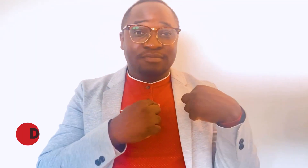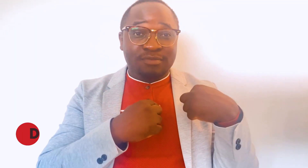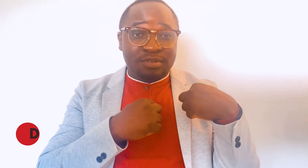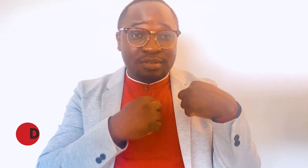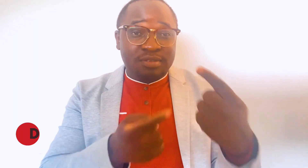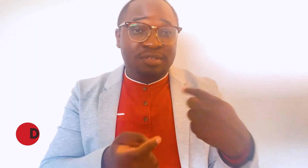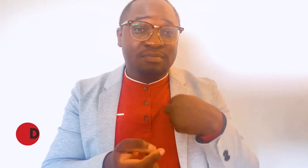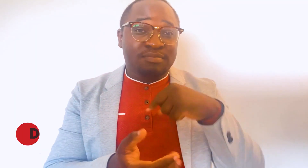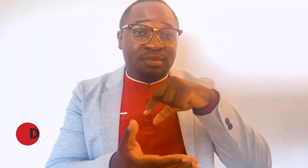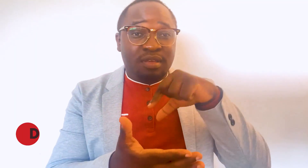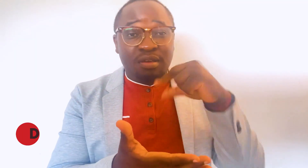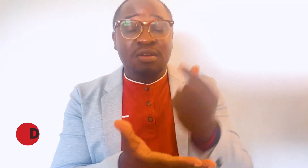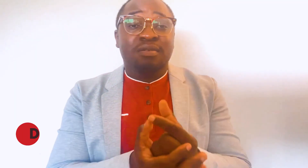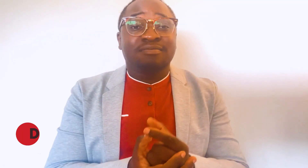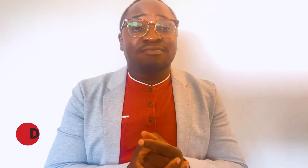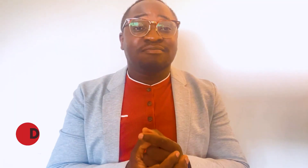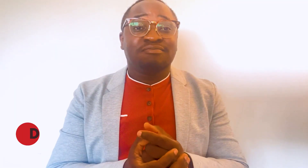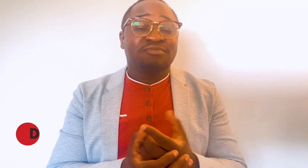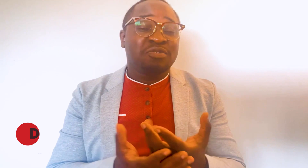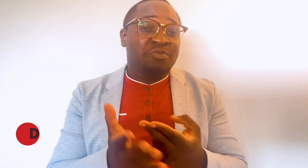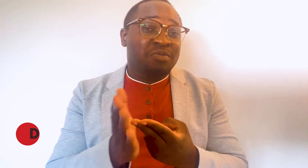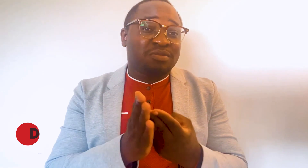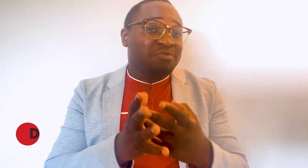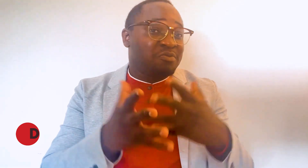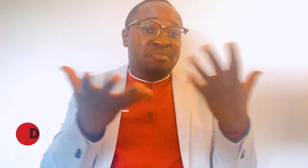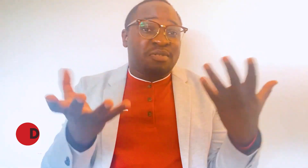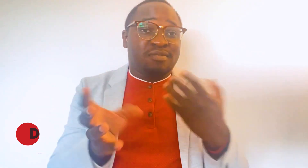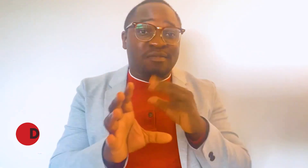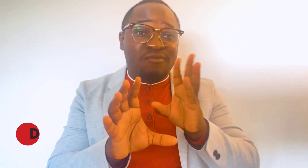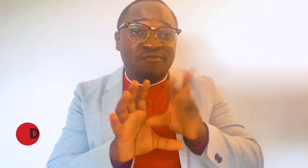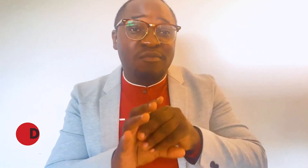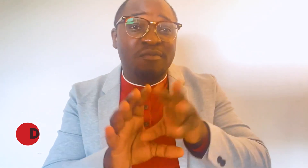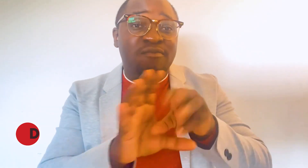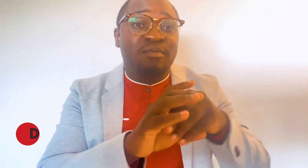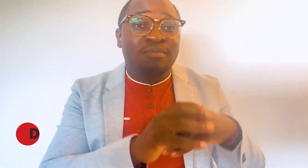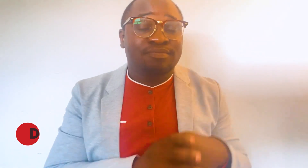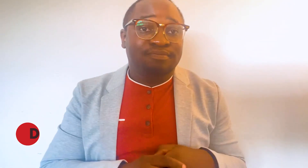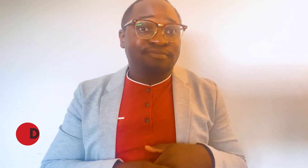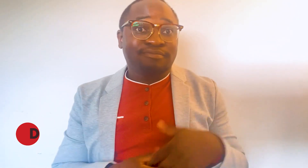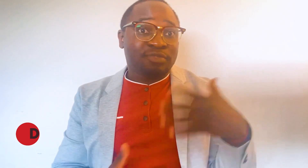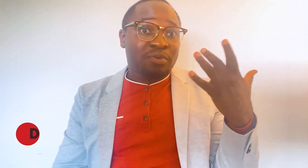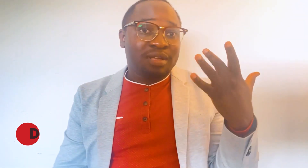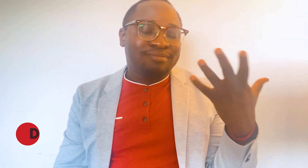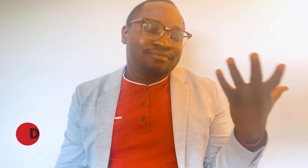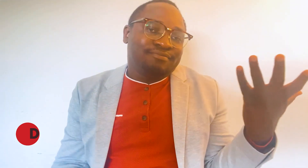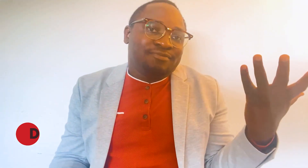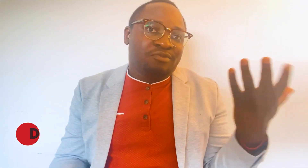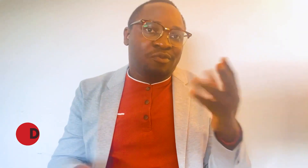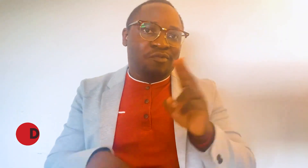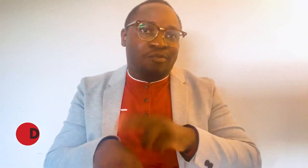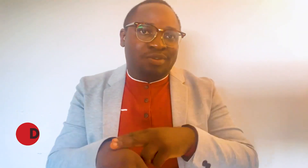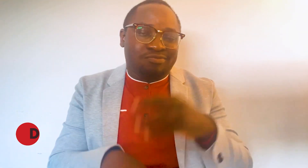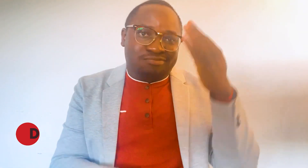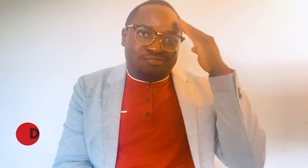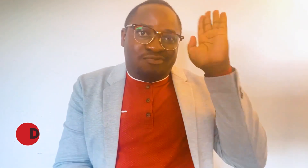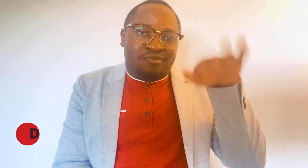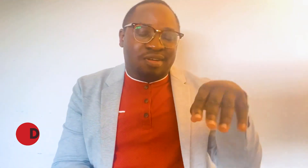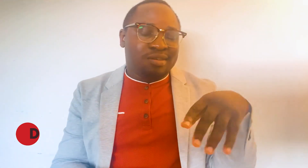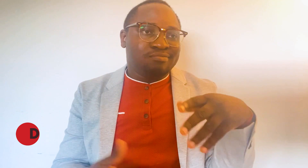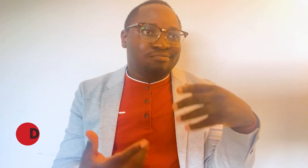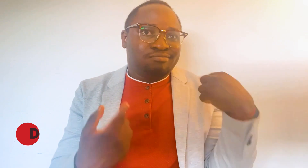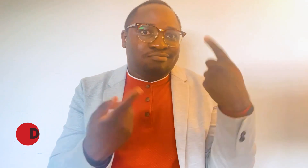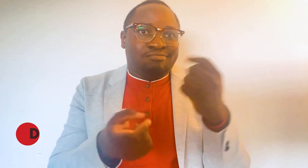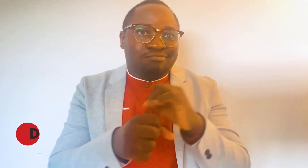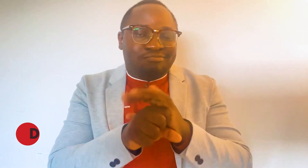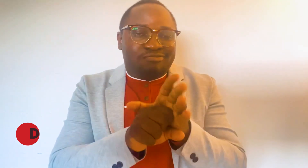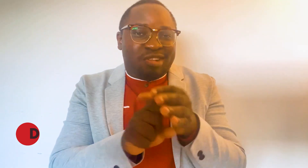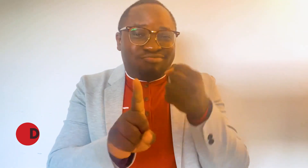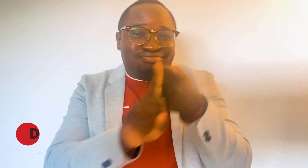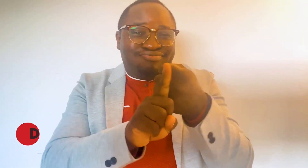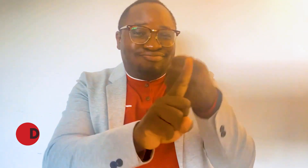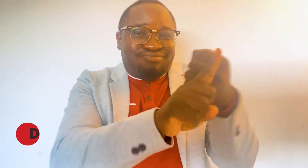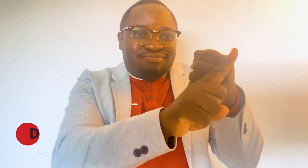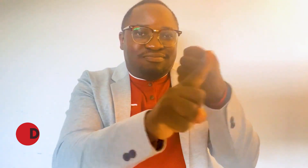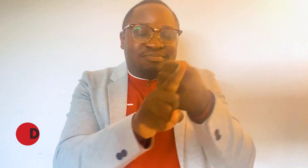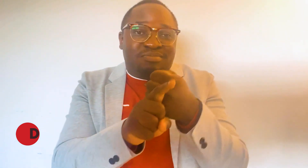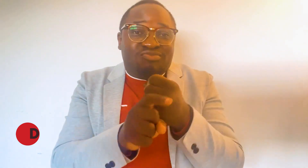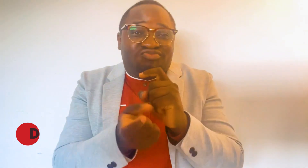Since I graduated, I haven't been involved much within the community due to the pandemic;